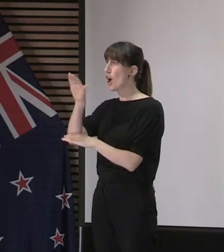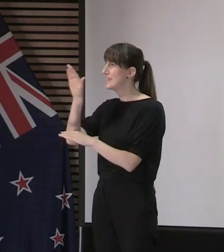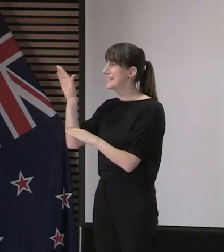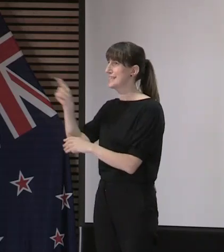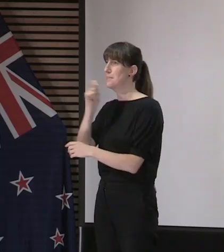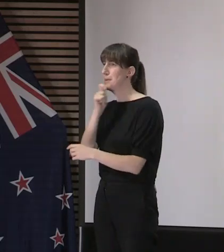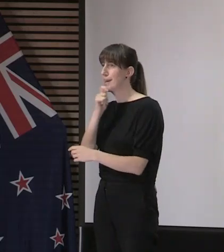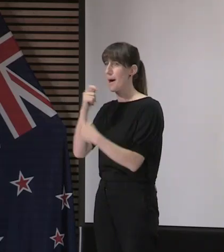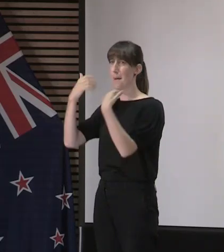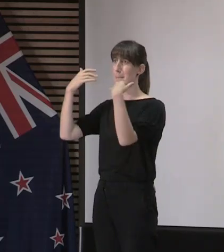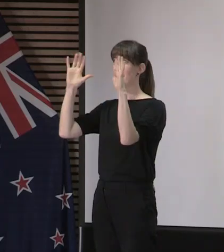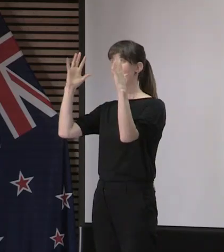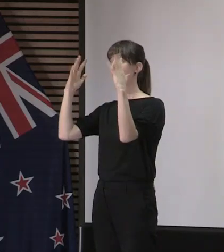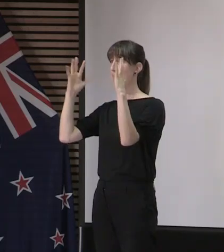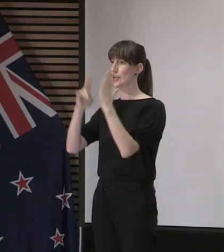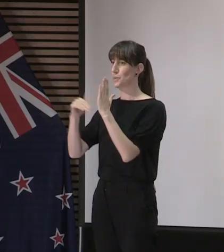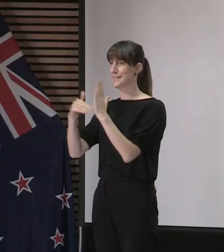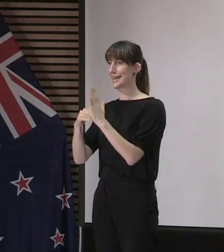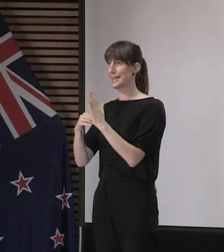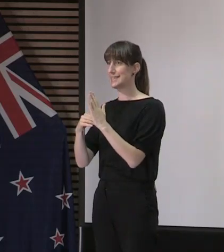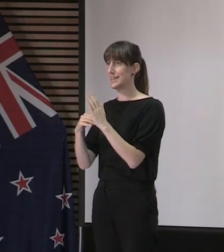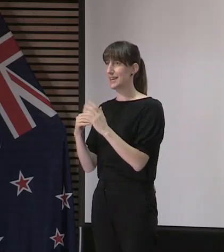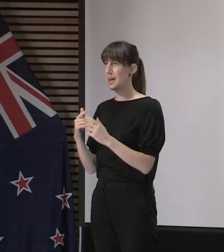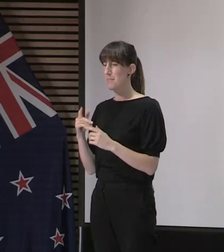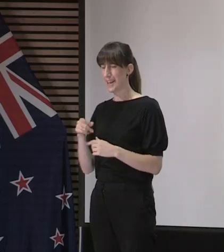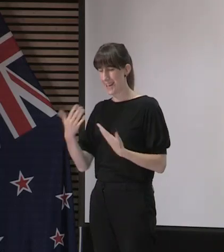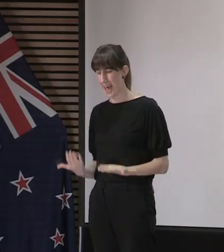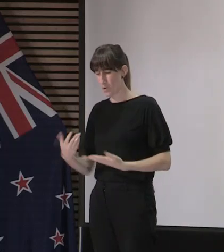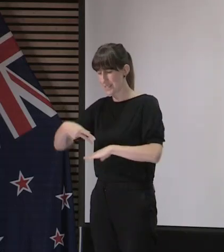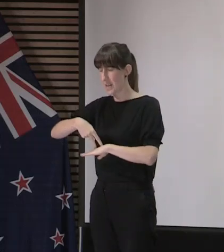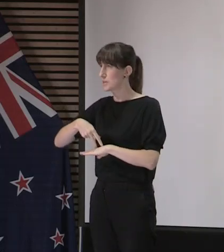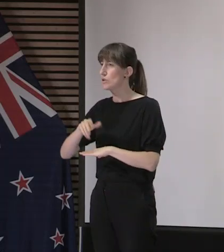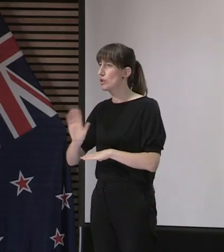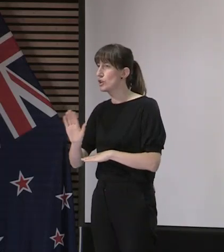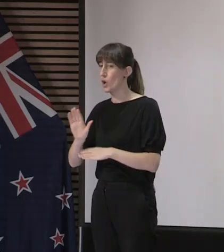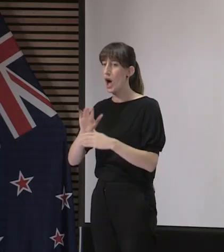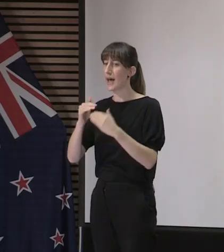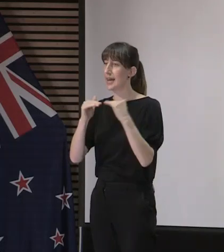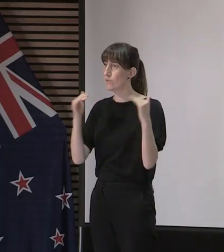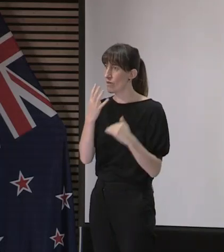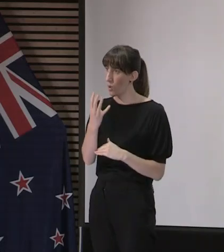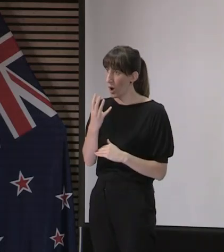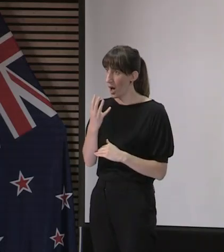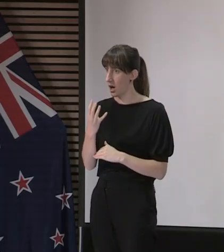virus. Yesterday, we celebrated because we thought we'd got there. The New York Times is running headlines